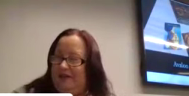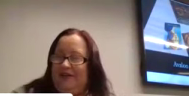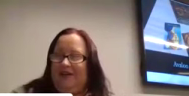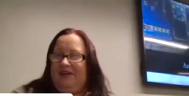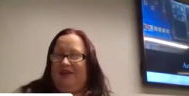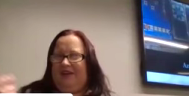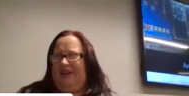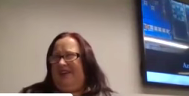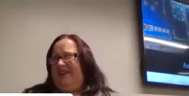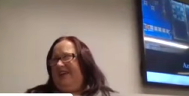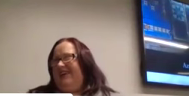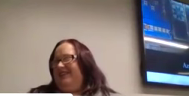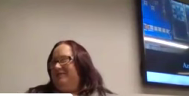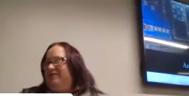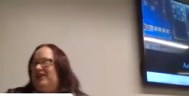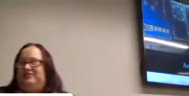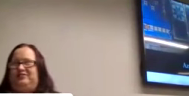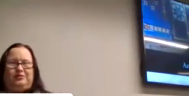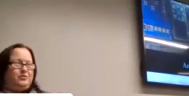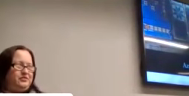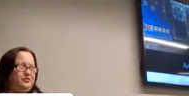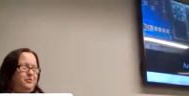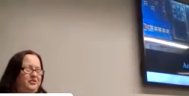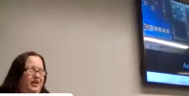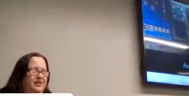And I just think the whole tactile the black bag adds a layer of mystery to a game that supposed to be kind of mystical and fairy tale like.